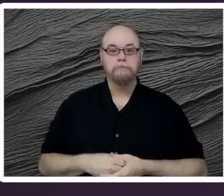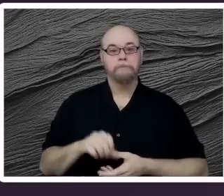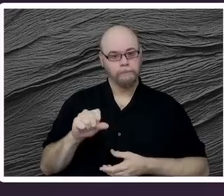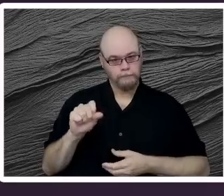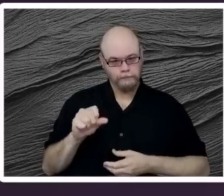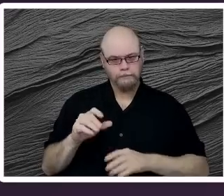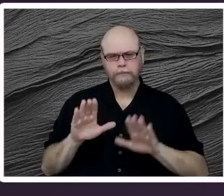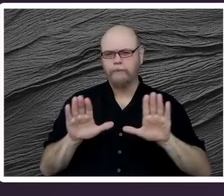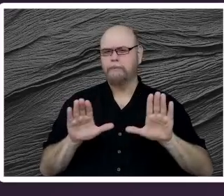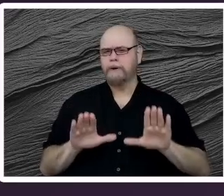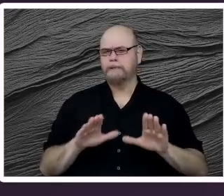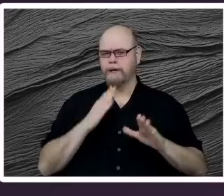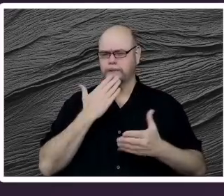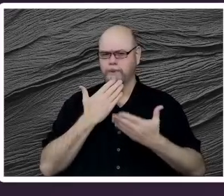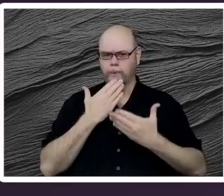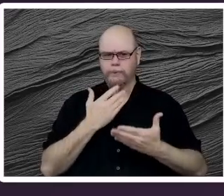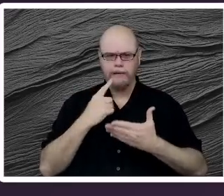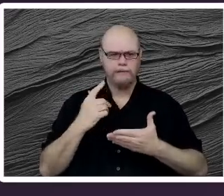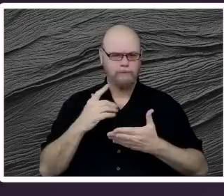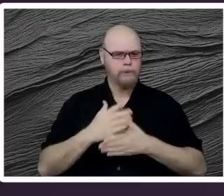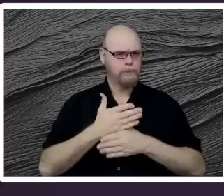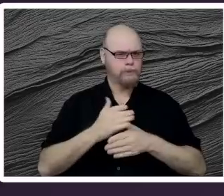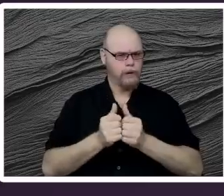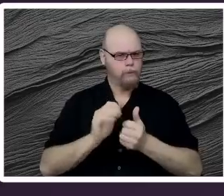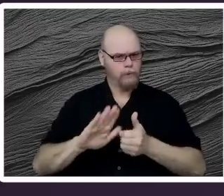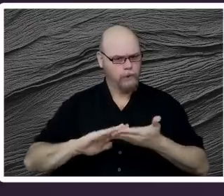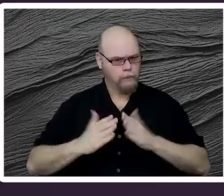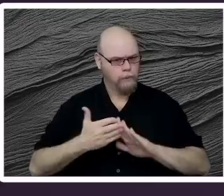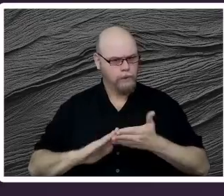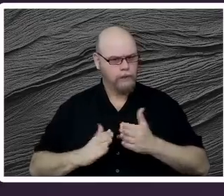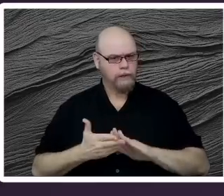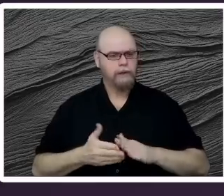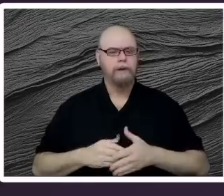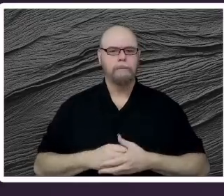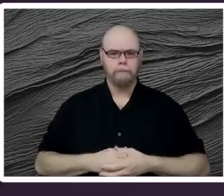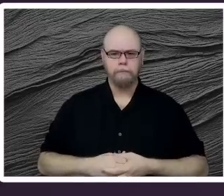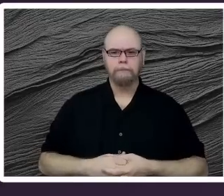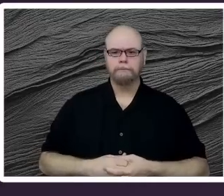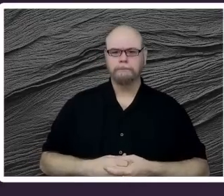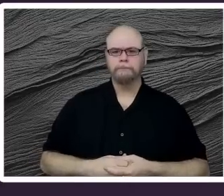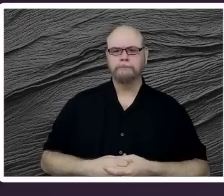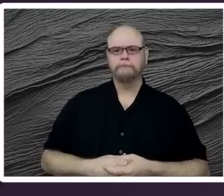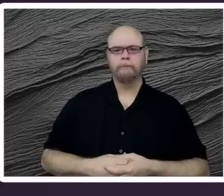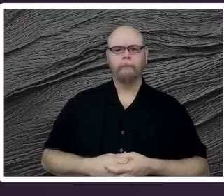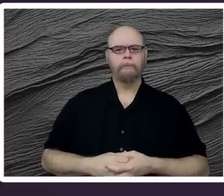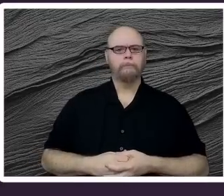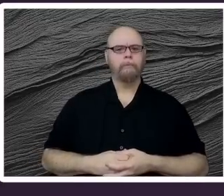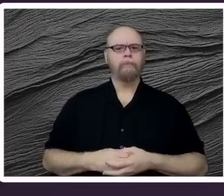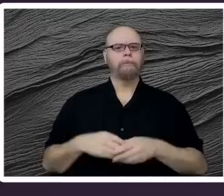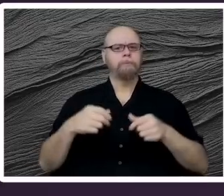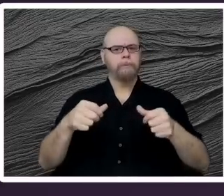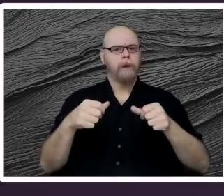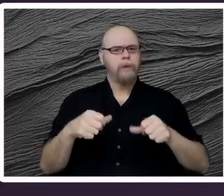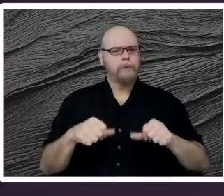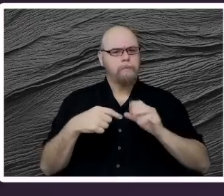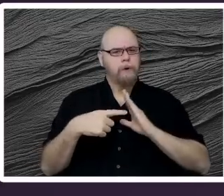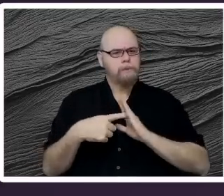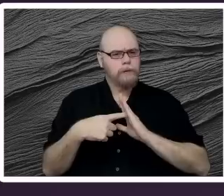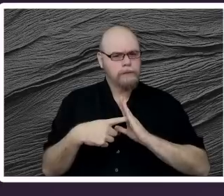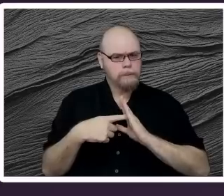it with your community. The poster exhibitions are also used by many teachers as a bridge